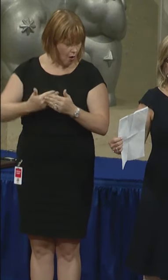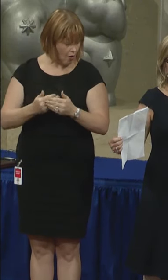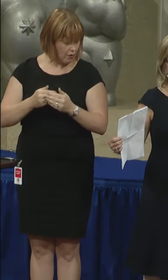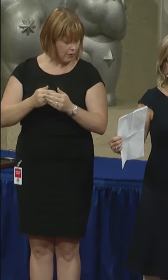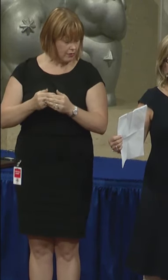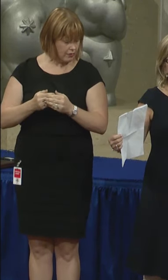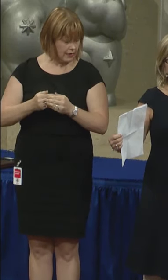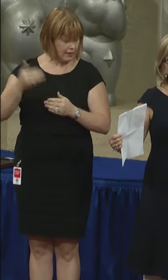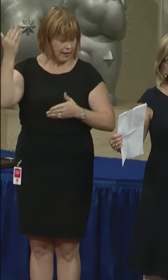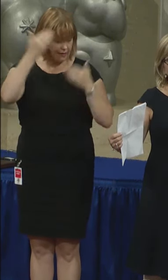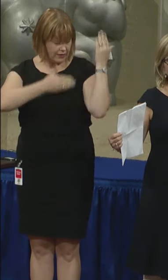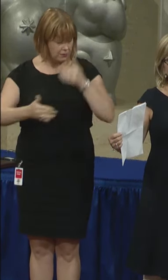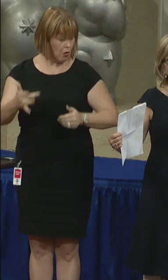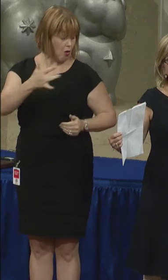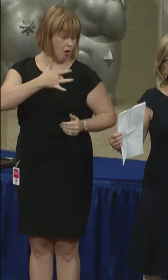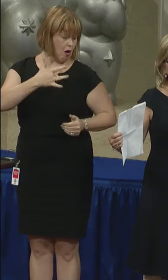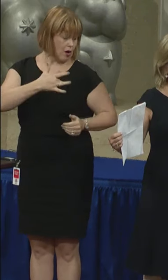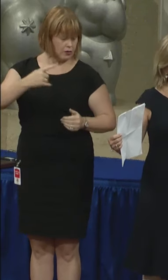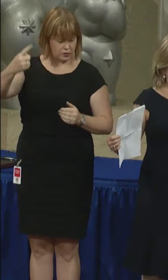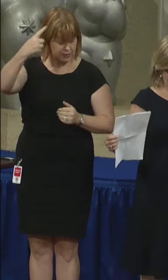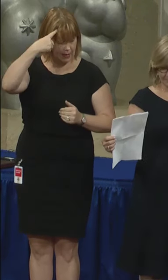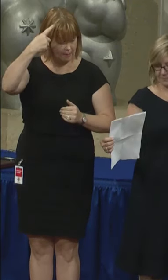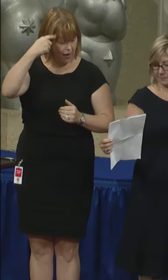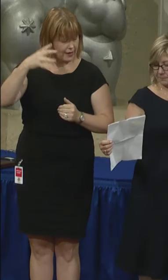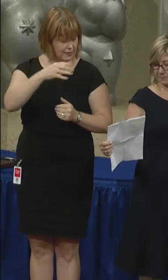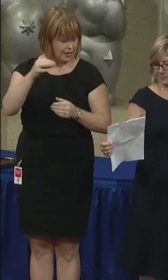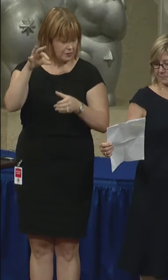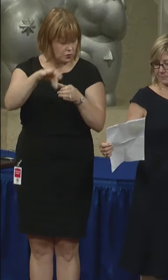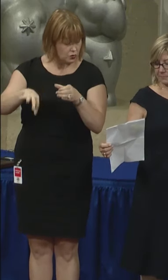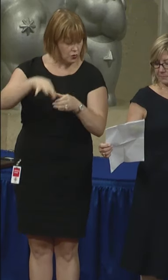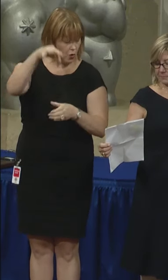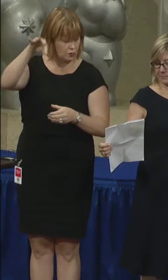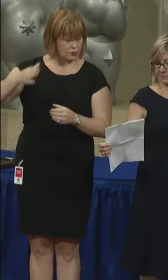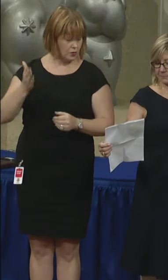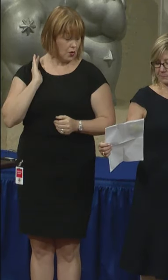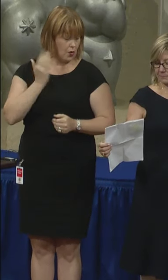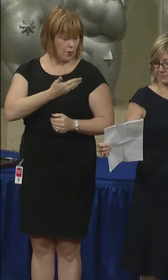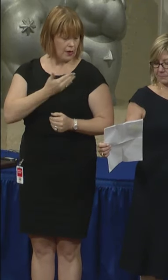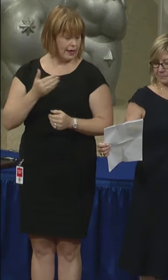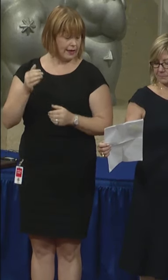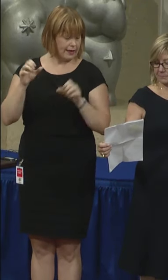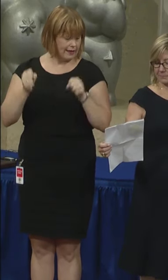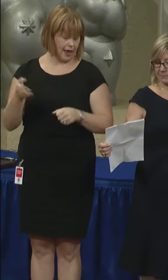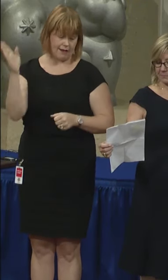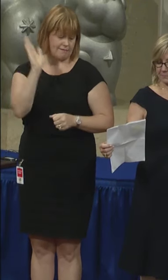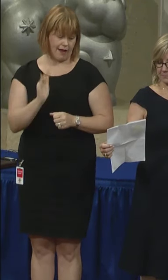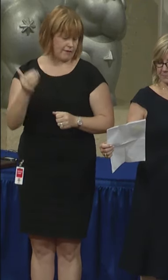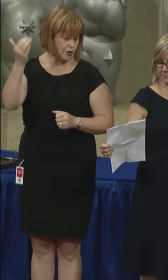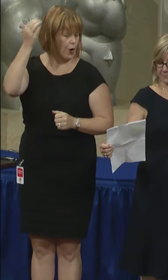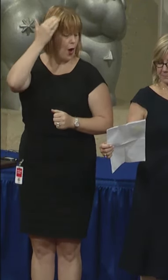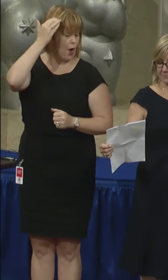MINDS, AND SOULS WE CAN NEVER KNOW.